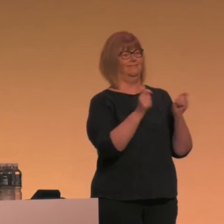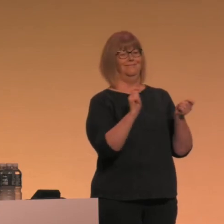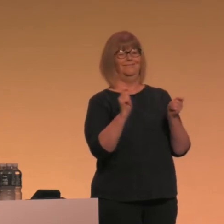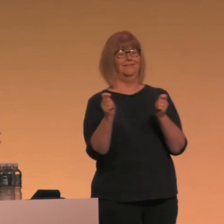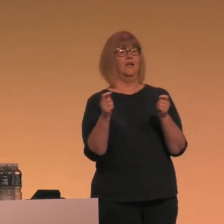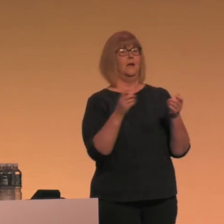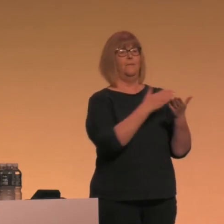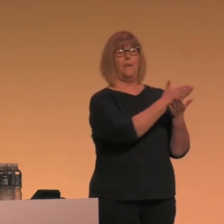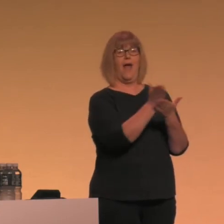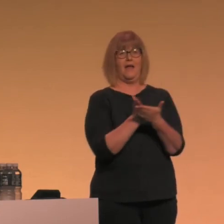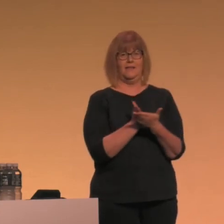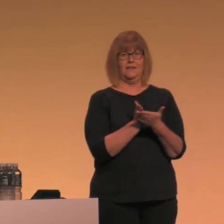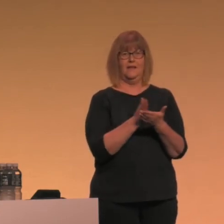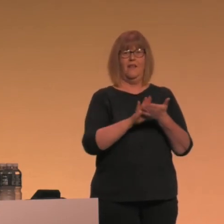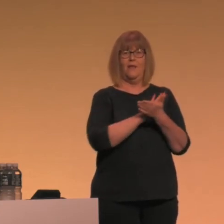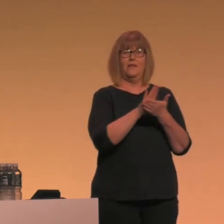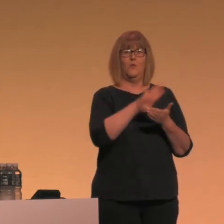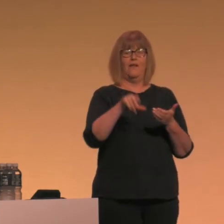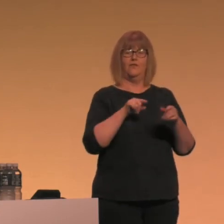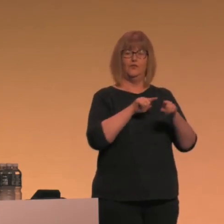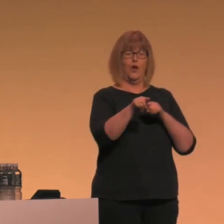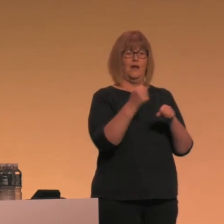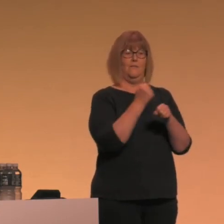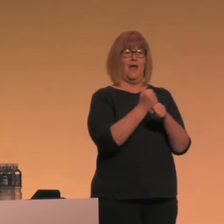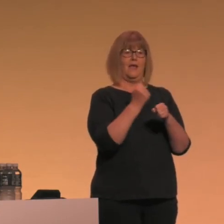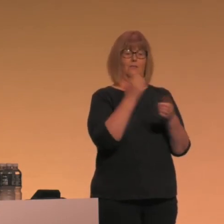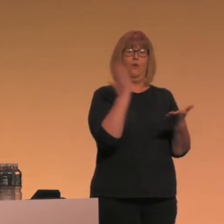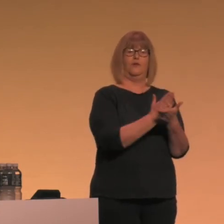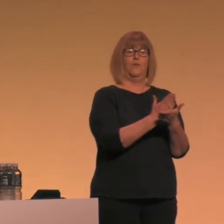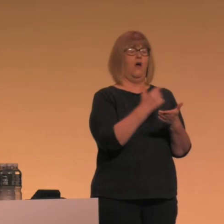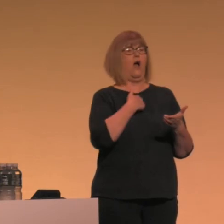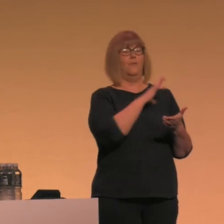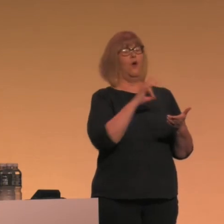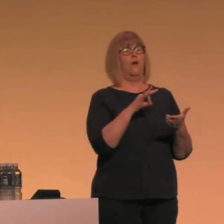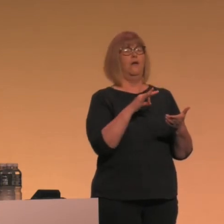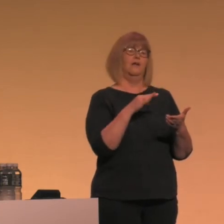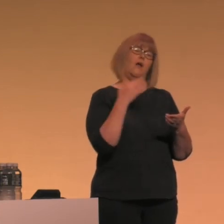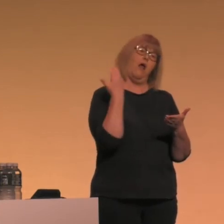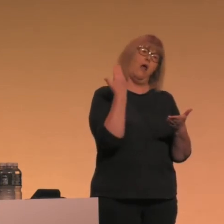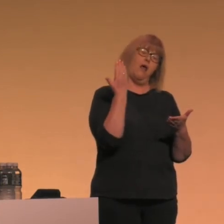and so we have to try and get it more support. I'm not going to go on anymore about where